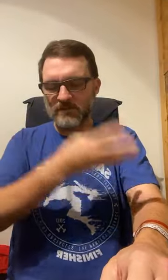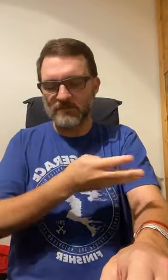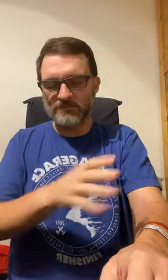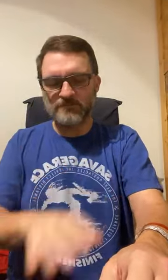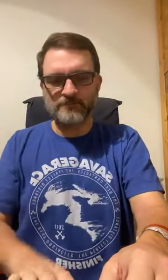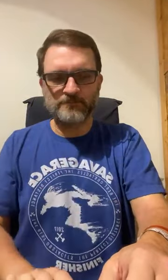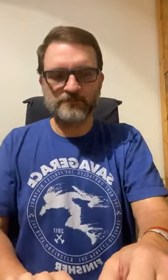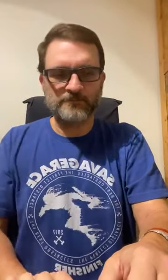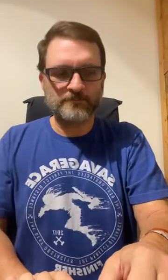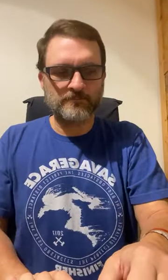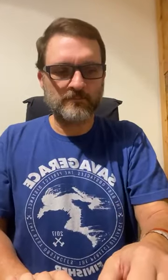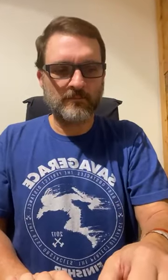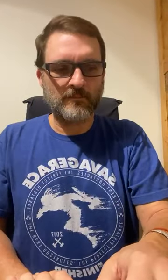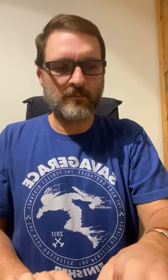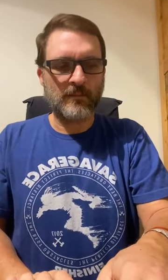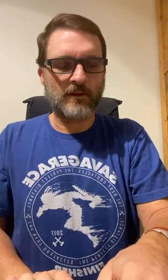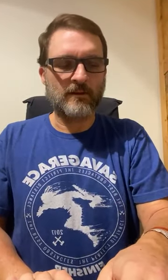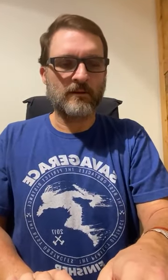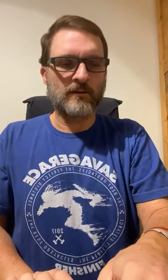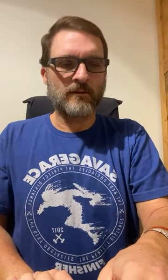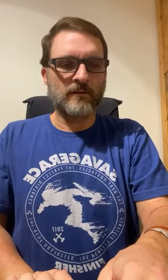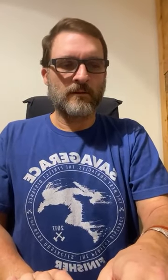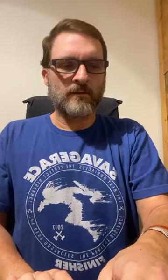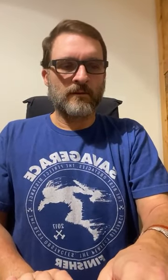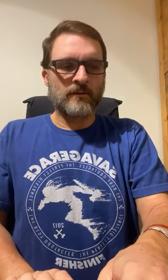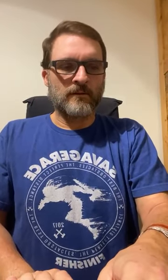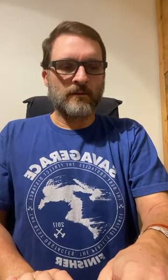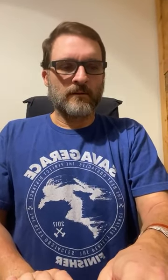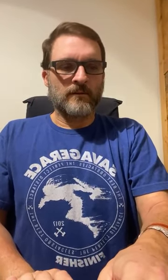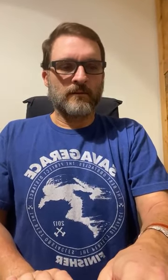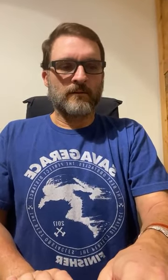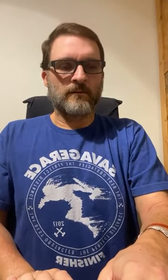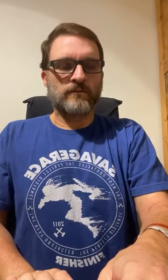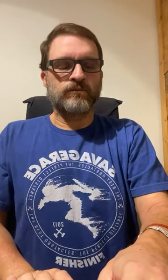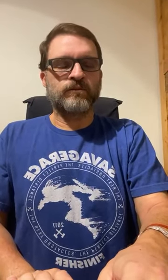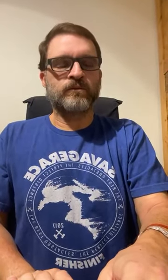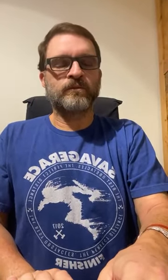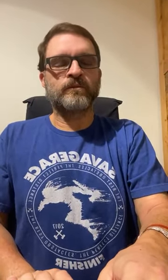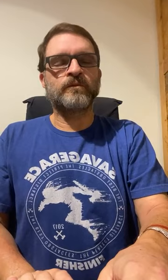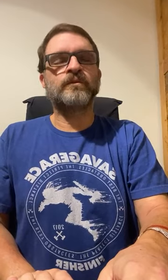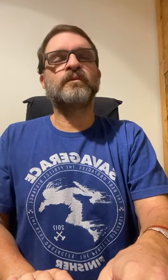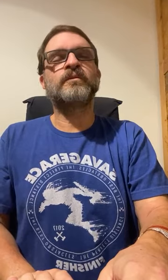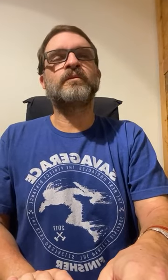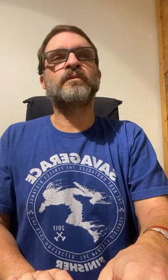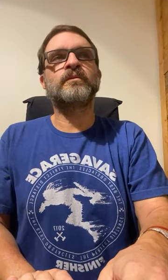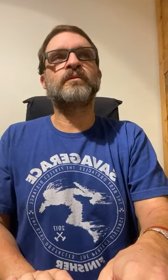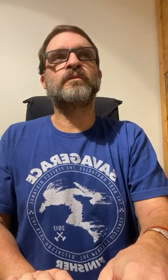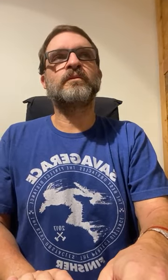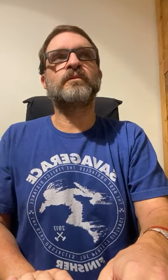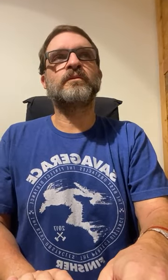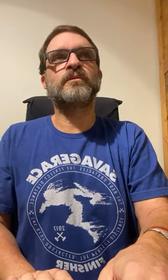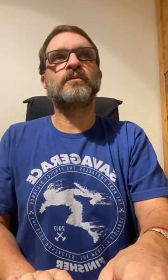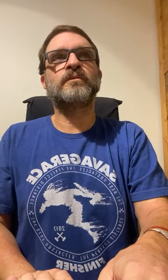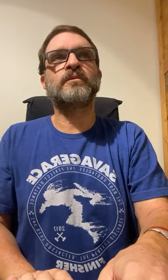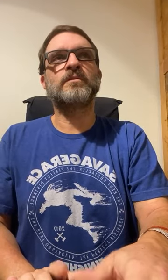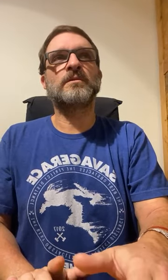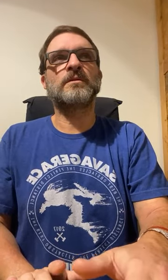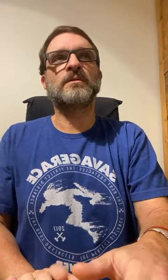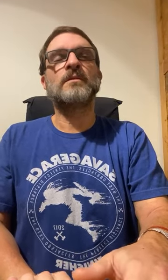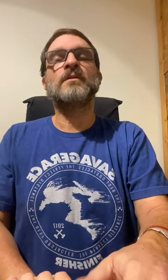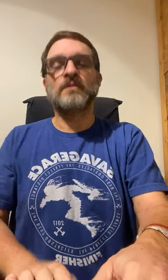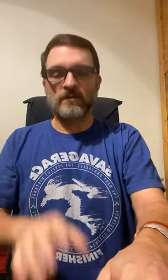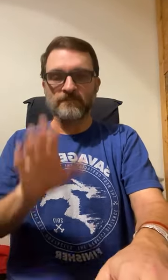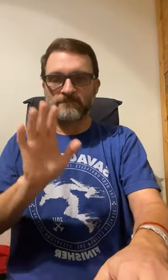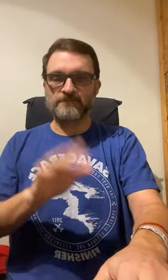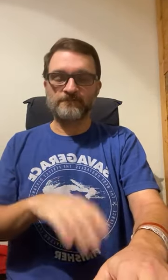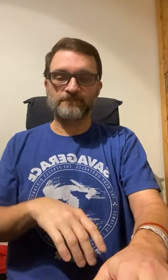with the IV hooked up to your arm